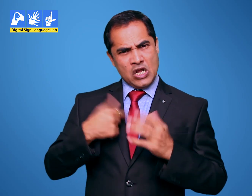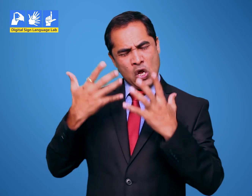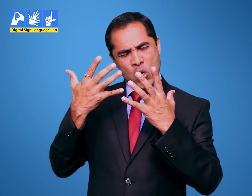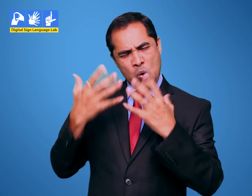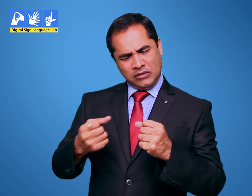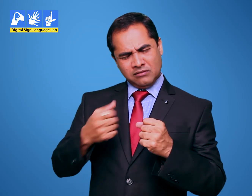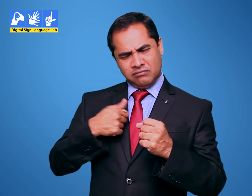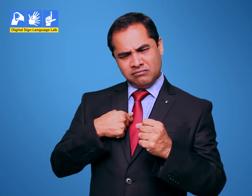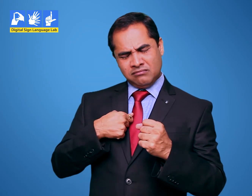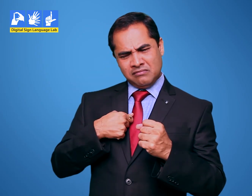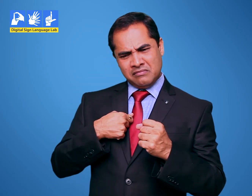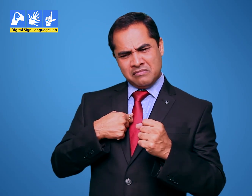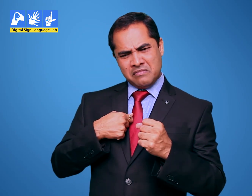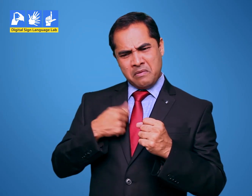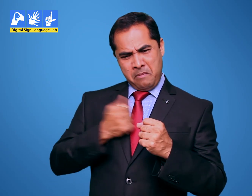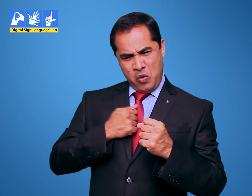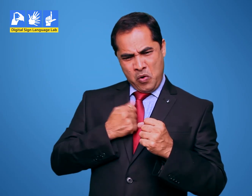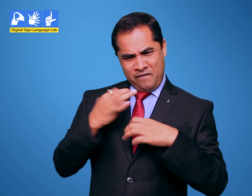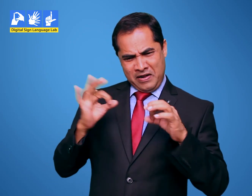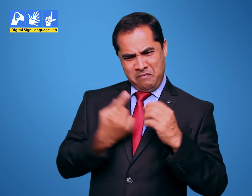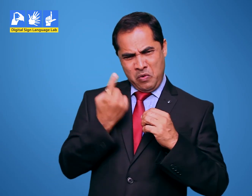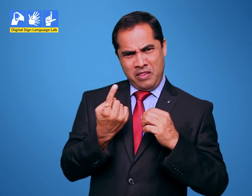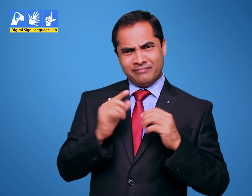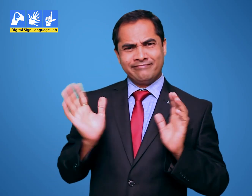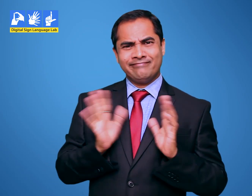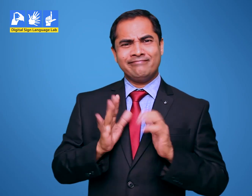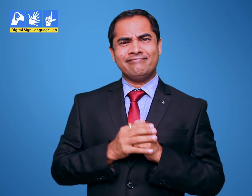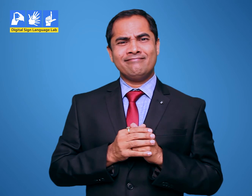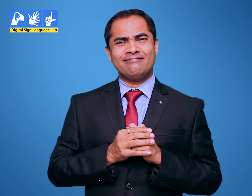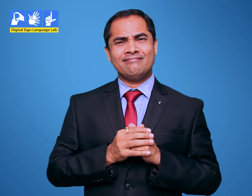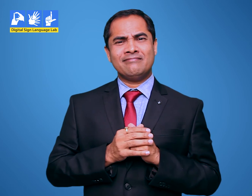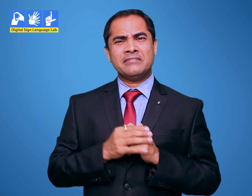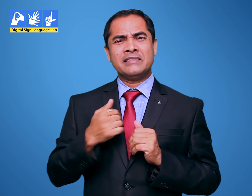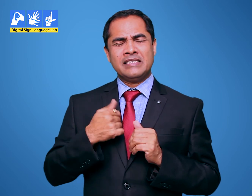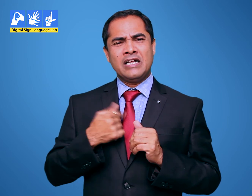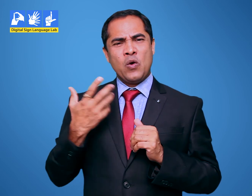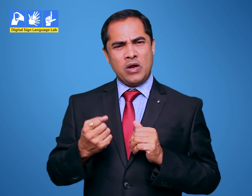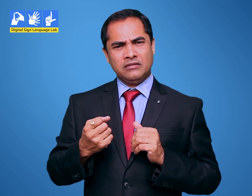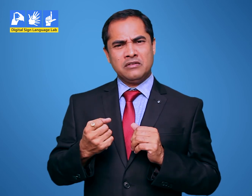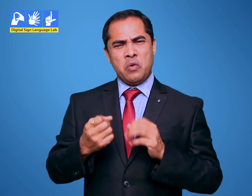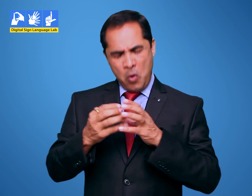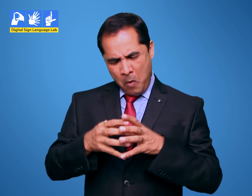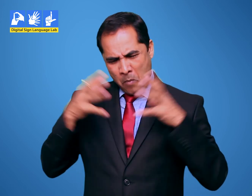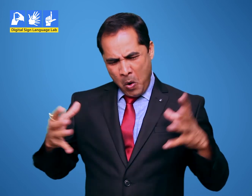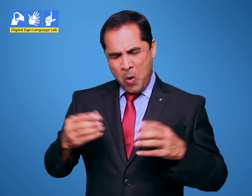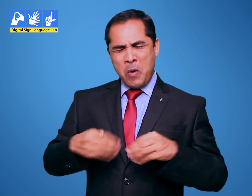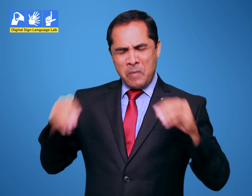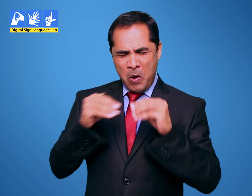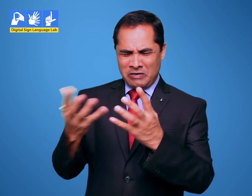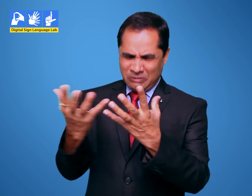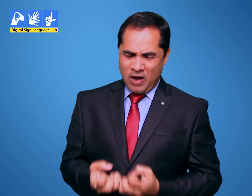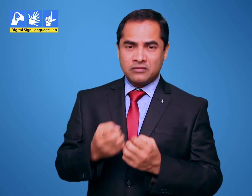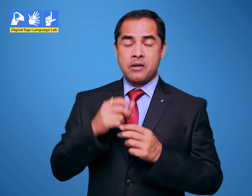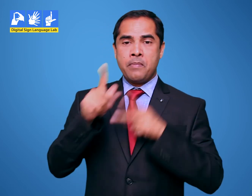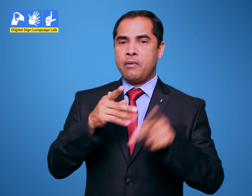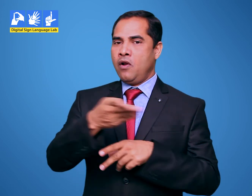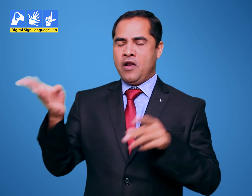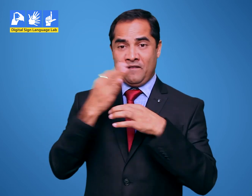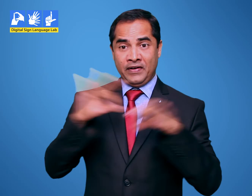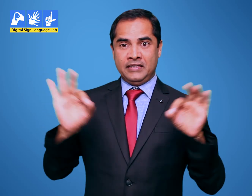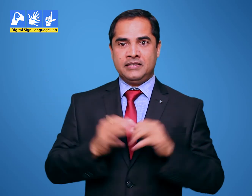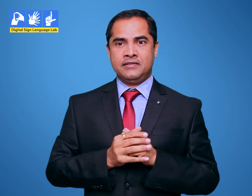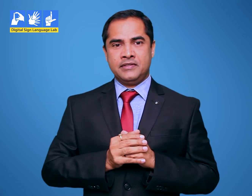the hunger for my own freedom became the greater hunger for the freedom of my